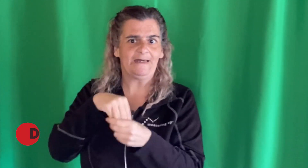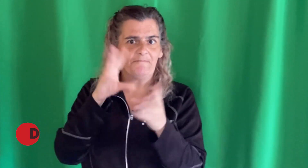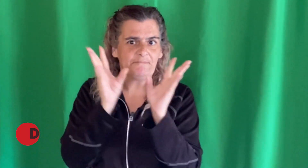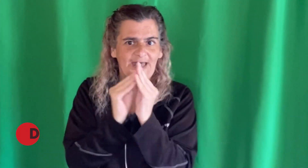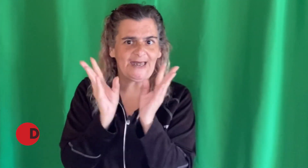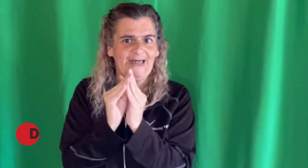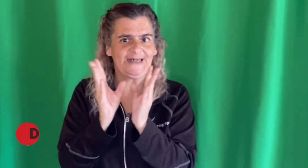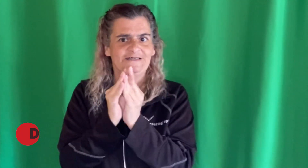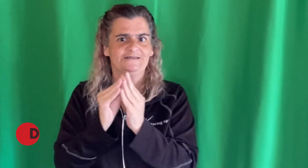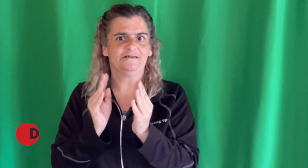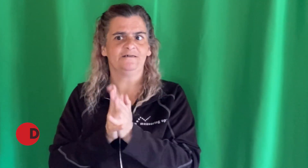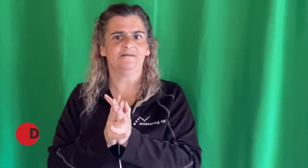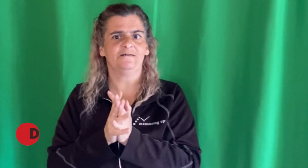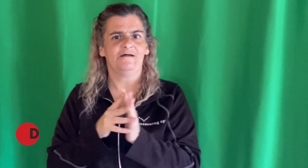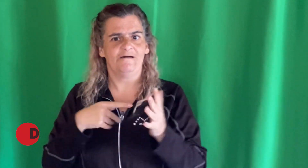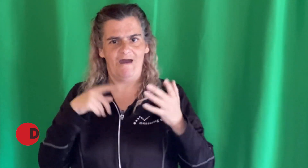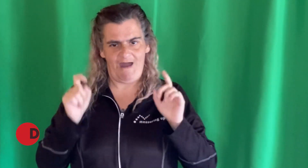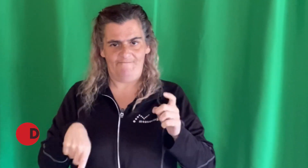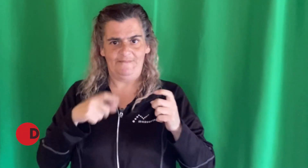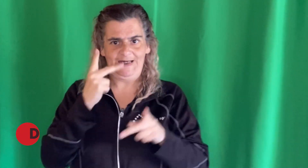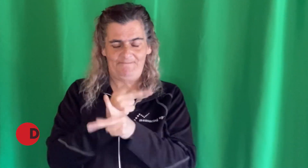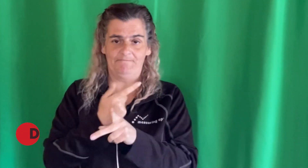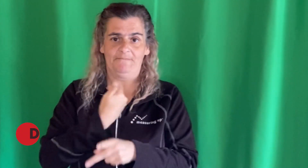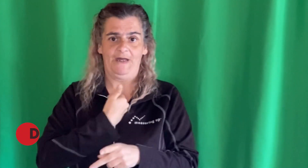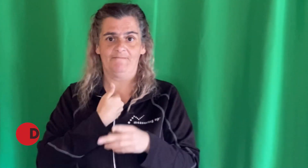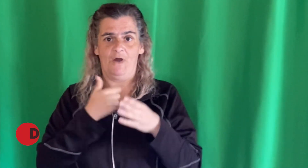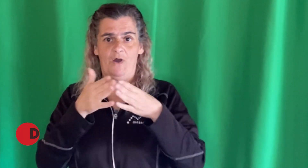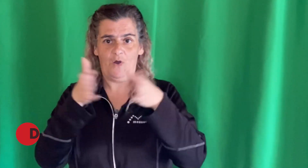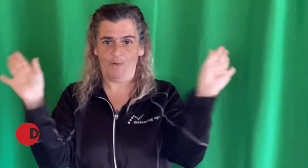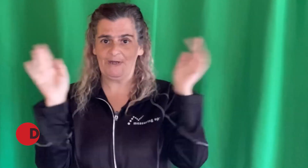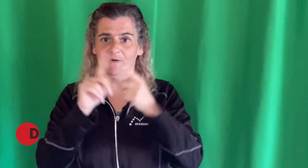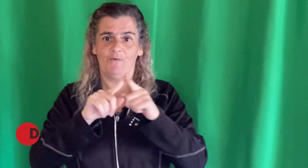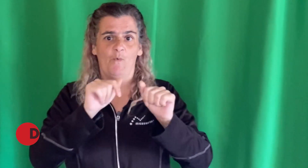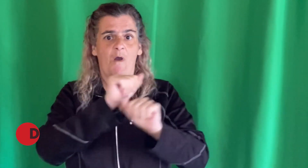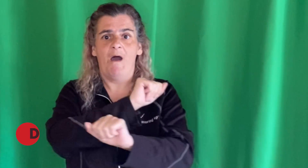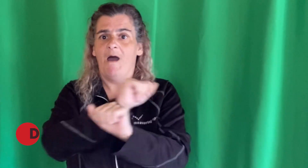meetings. I have to keep myself open to all...